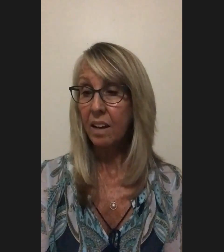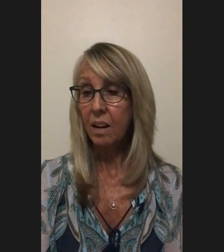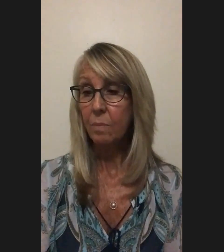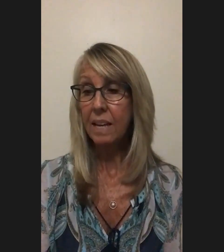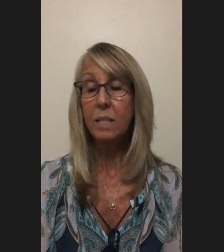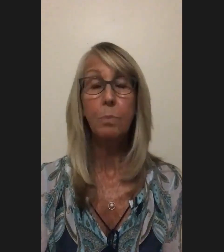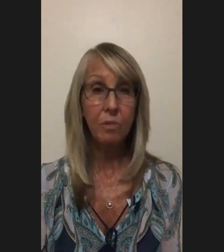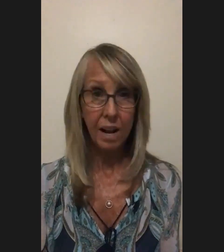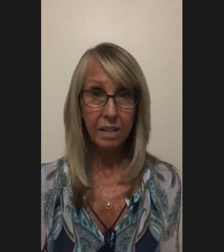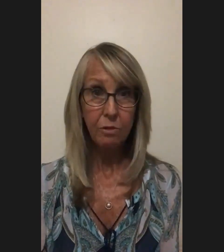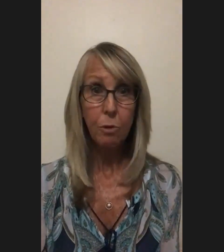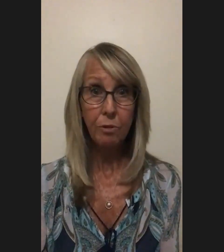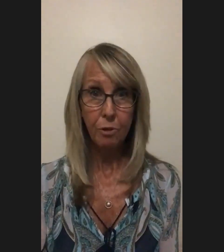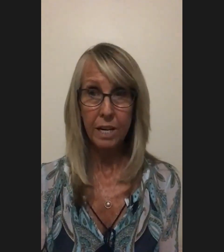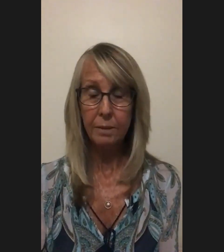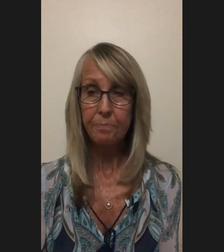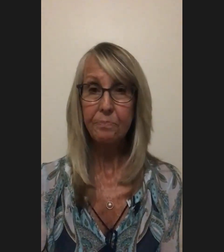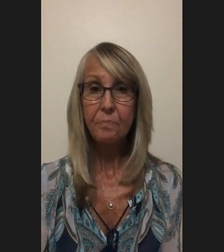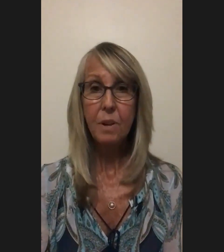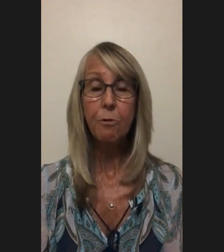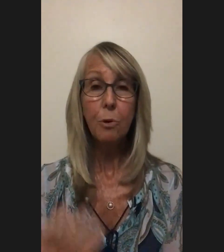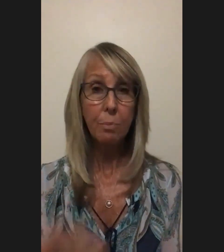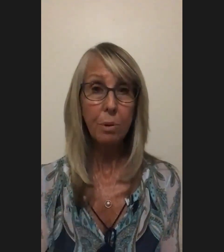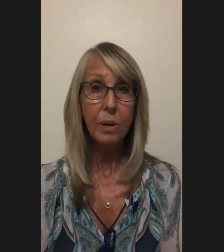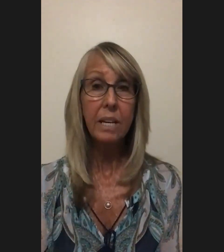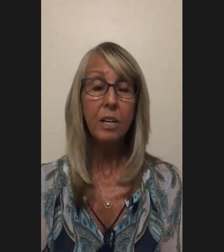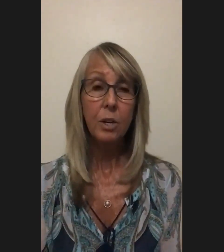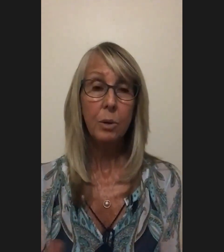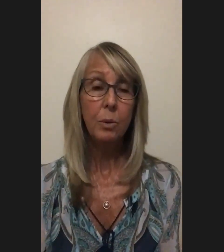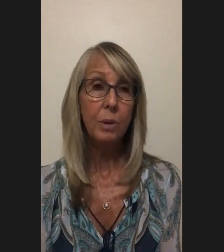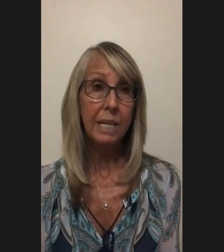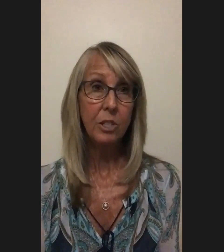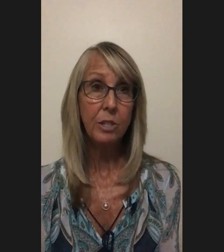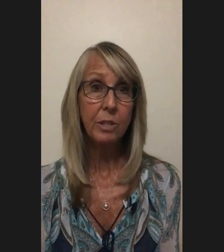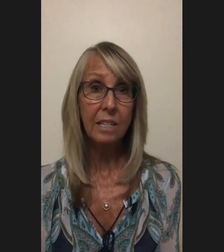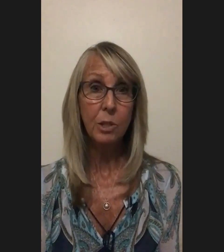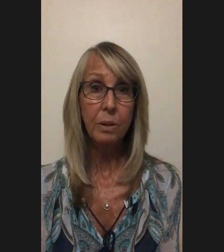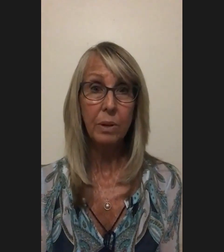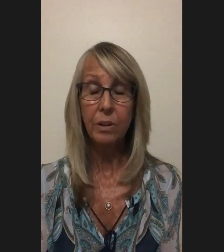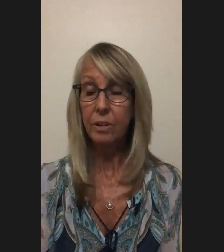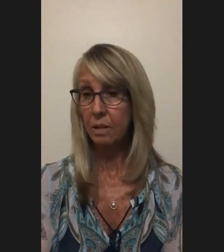and that is provided for free, for an employee who needs to use that screen reader technology.